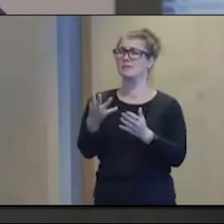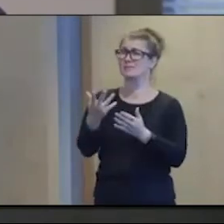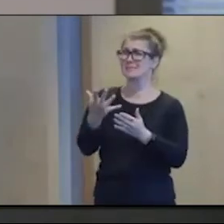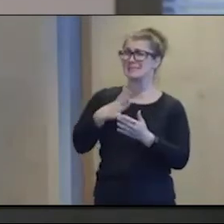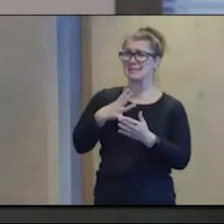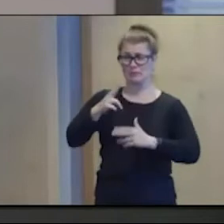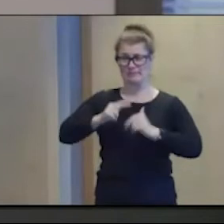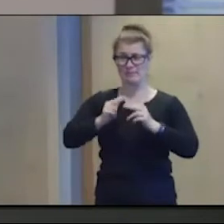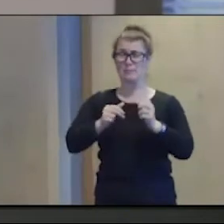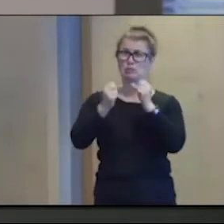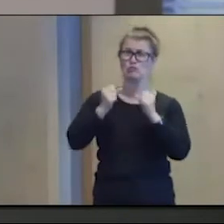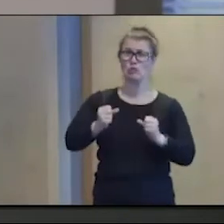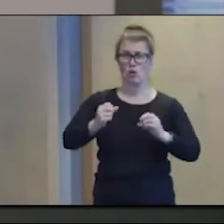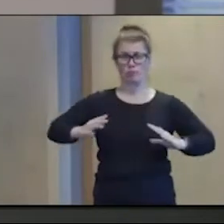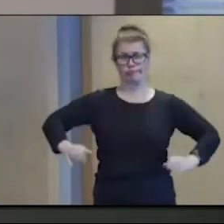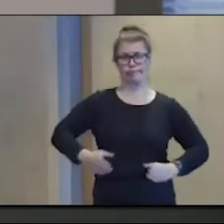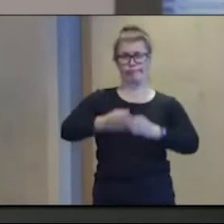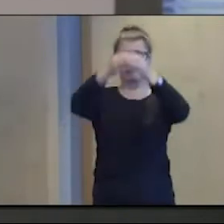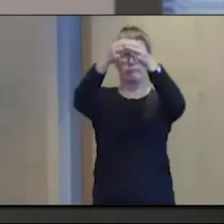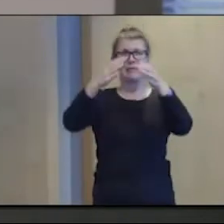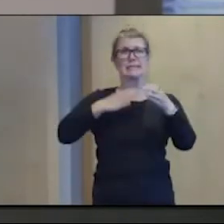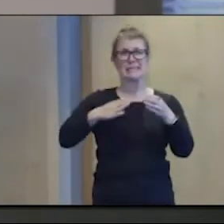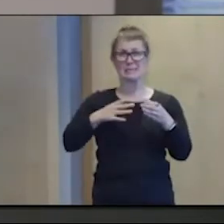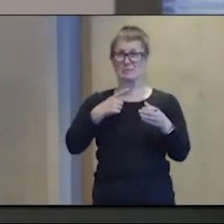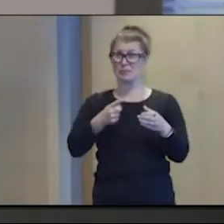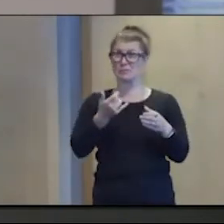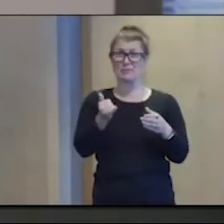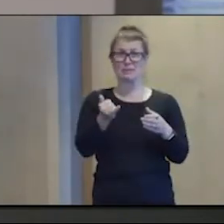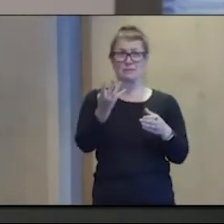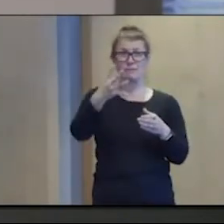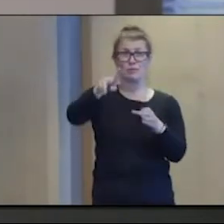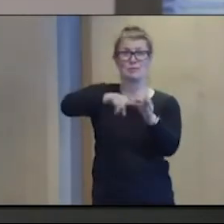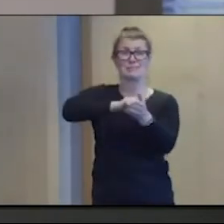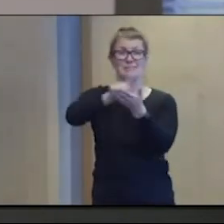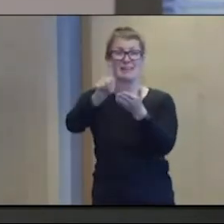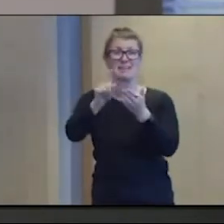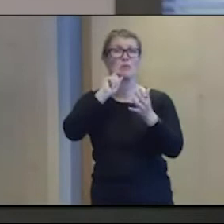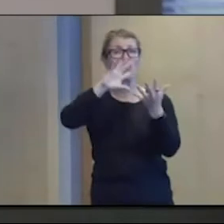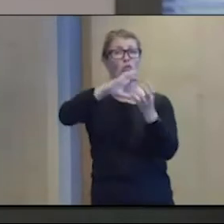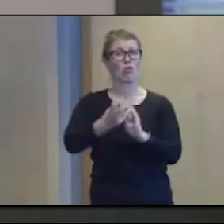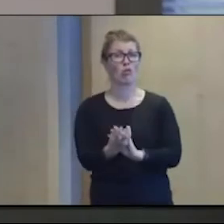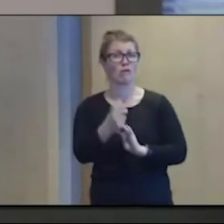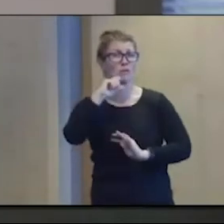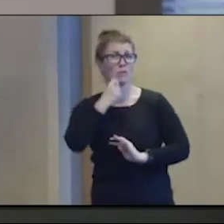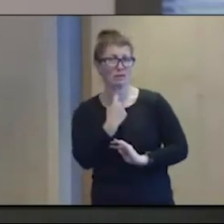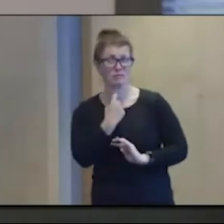in 40 years time it it might not be up to the job, the prep downward pressure on prices may mean that